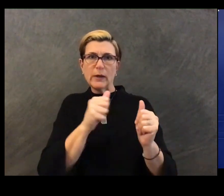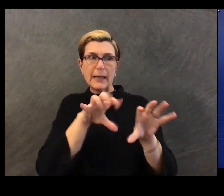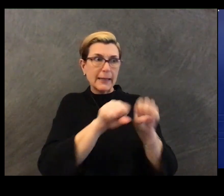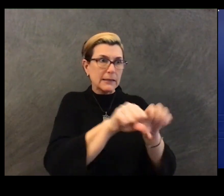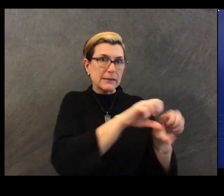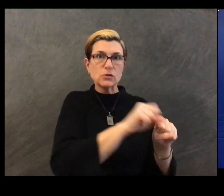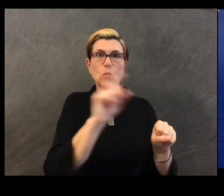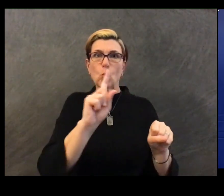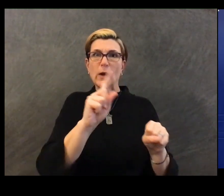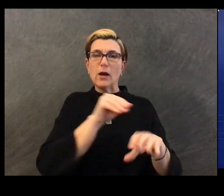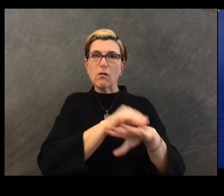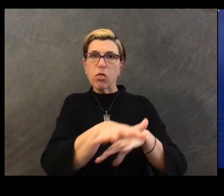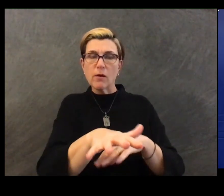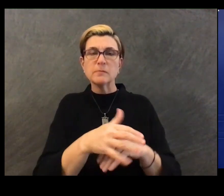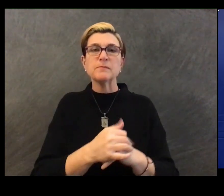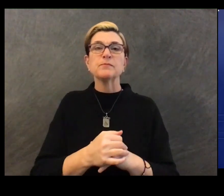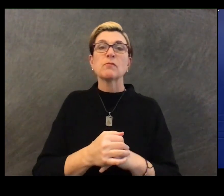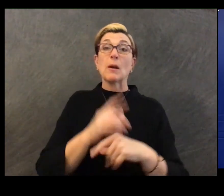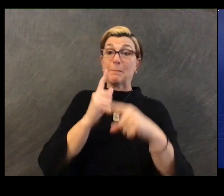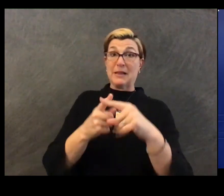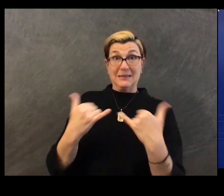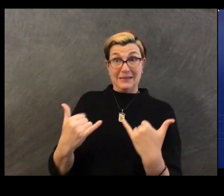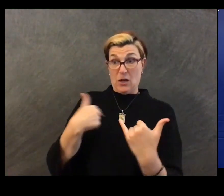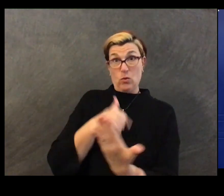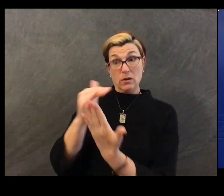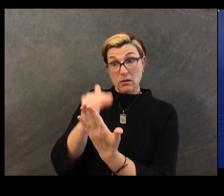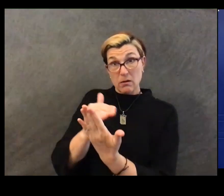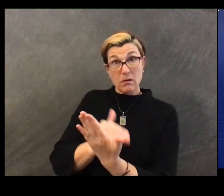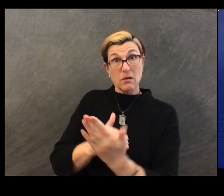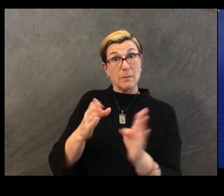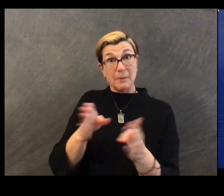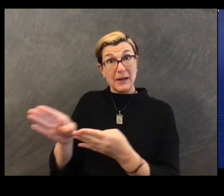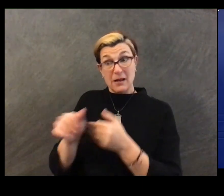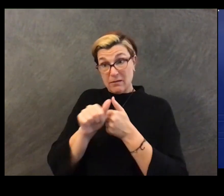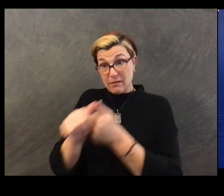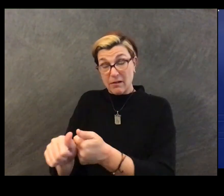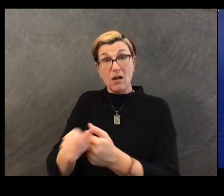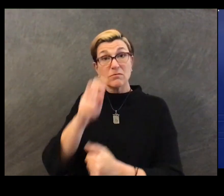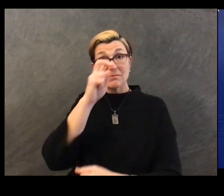will be able to maintain itself in the containment mode again that will be